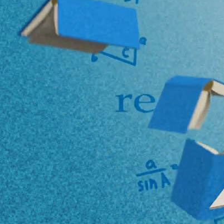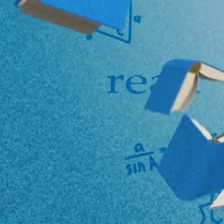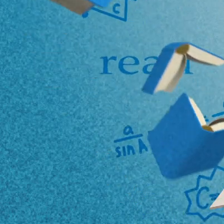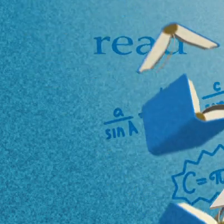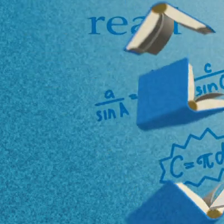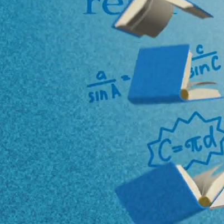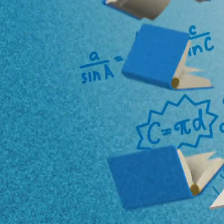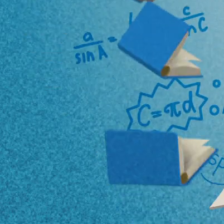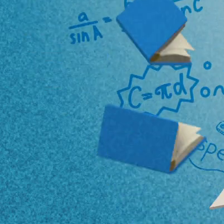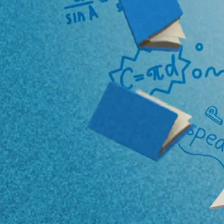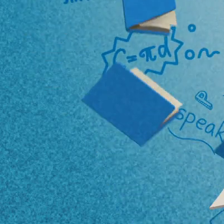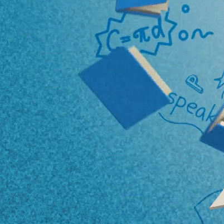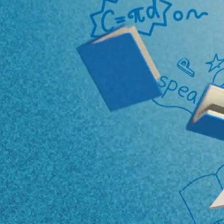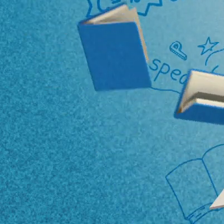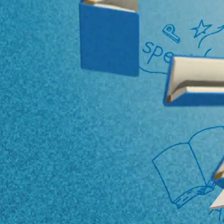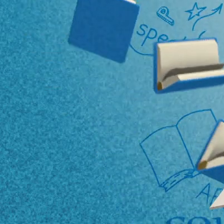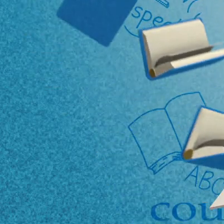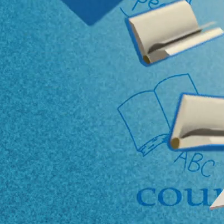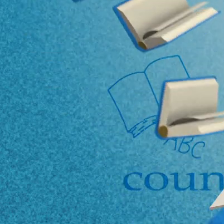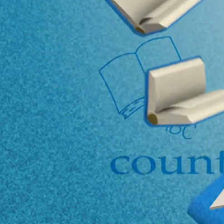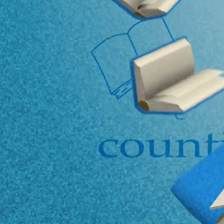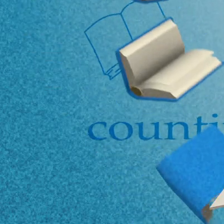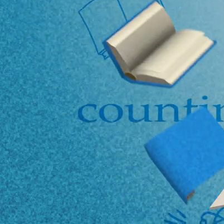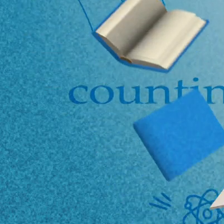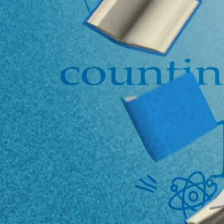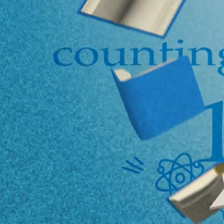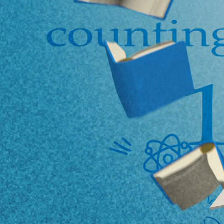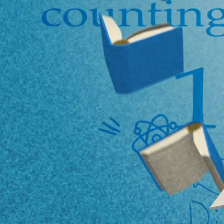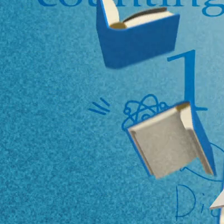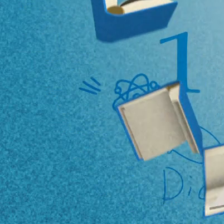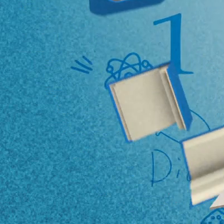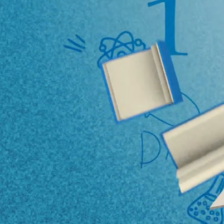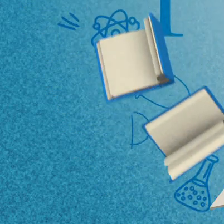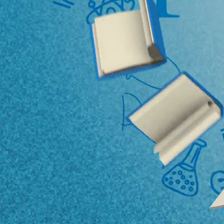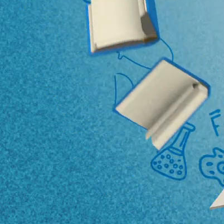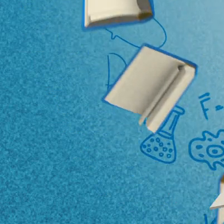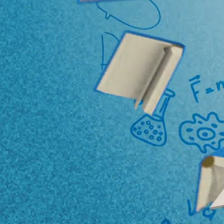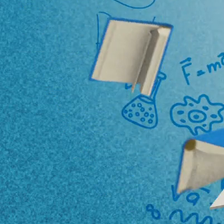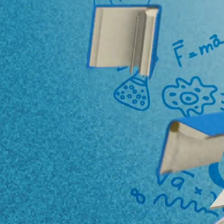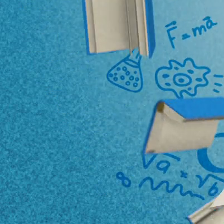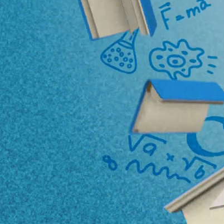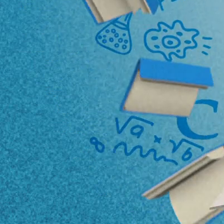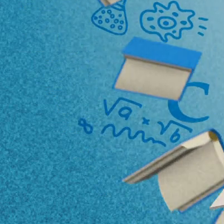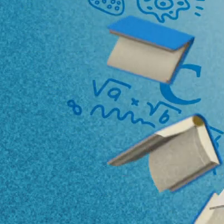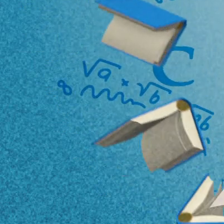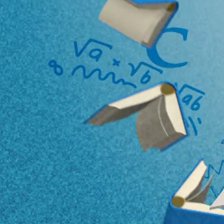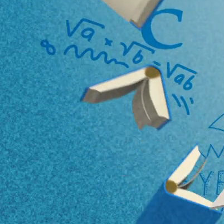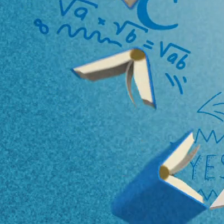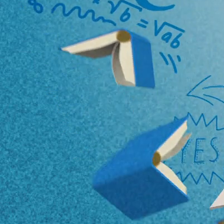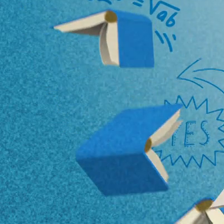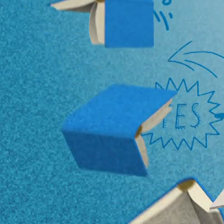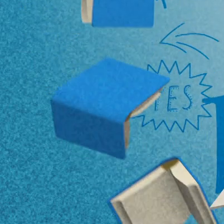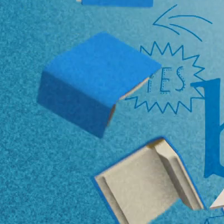This is Buster. He's been my dog more than since I was born.